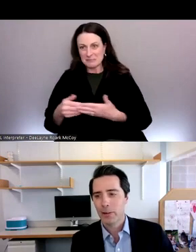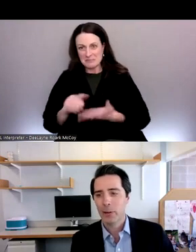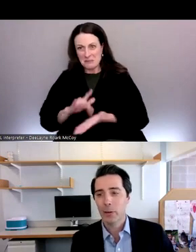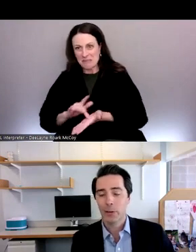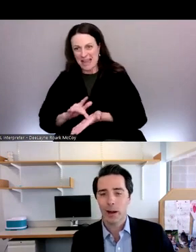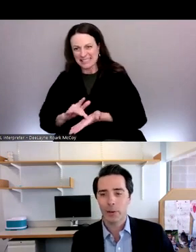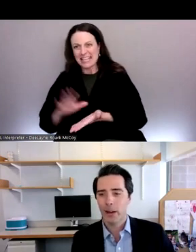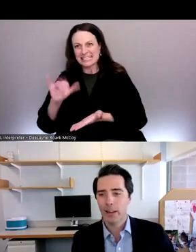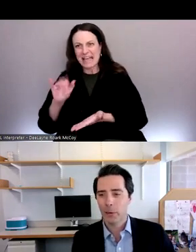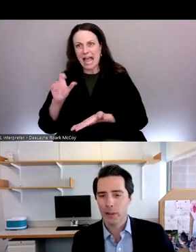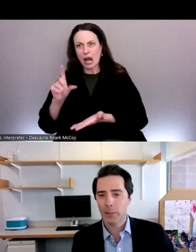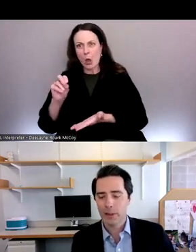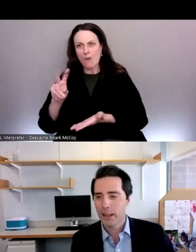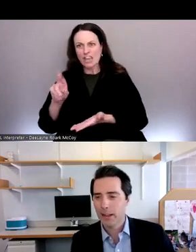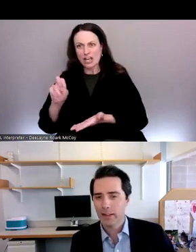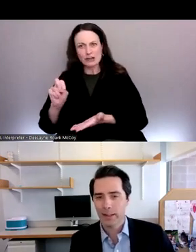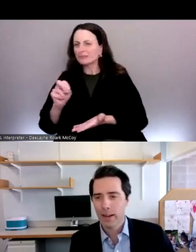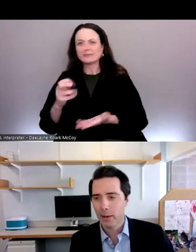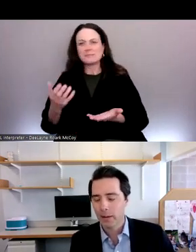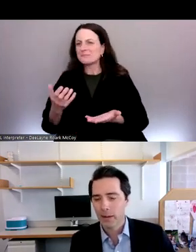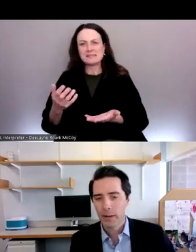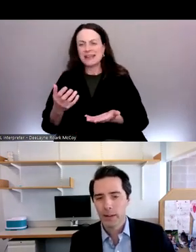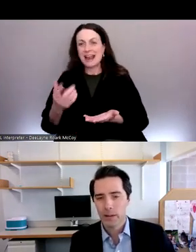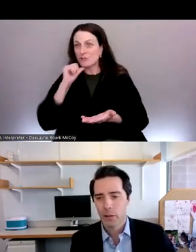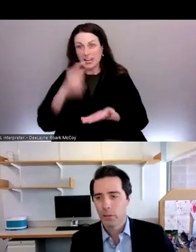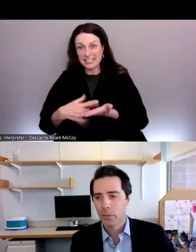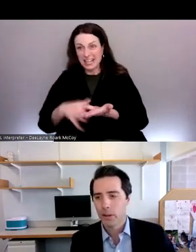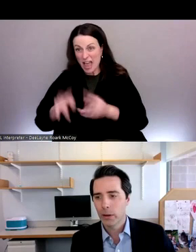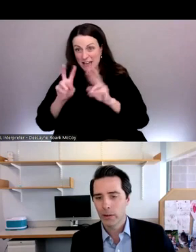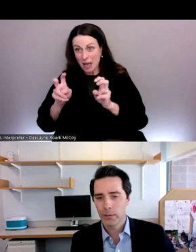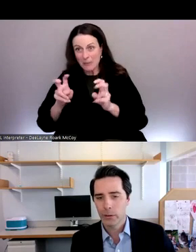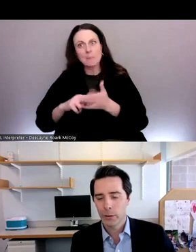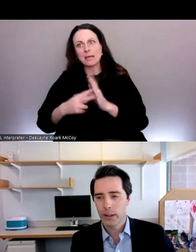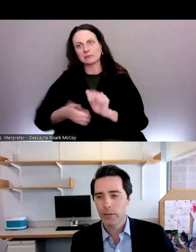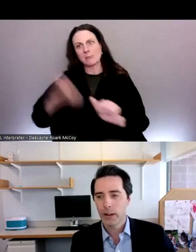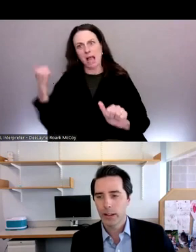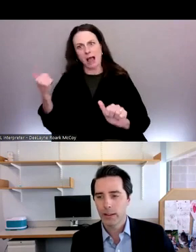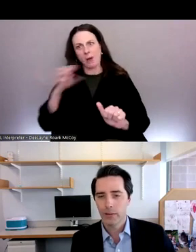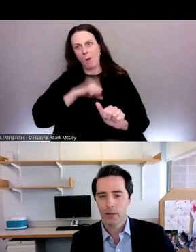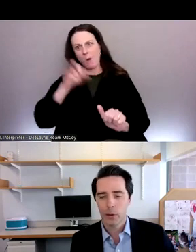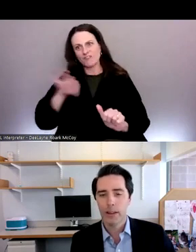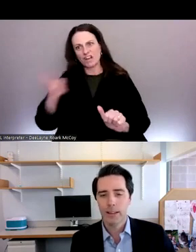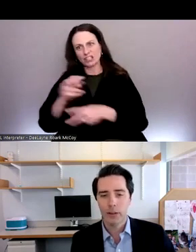you know you're not providing the most up-to-date care